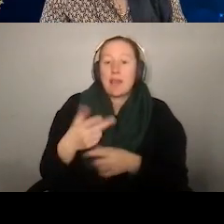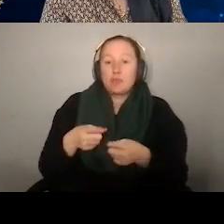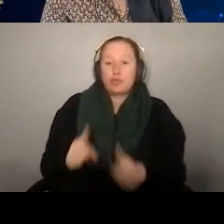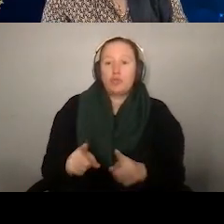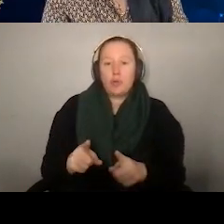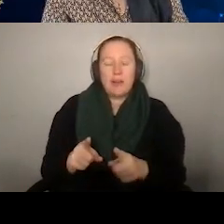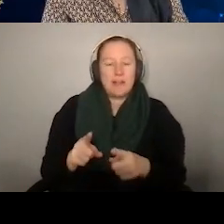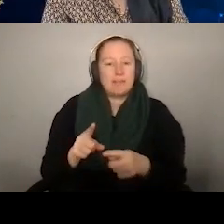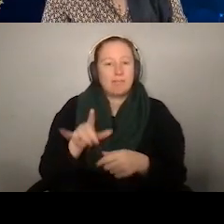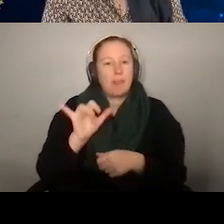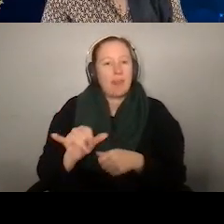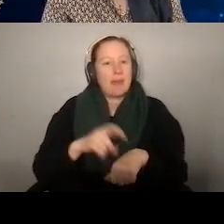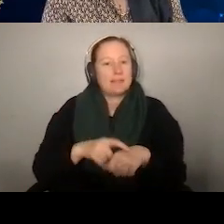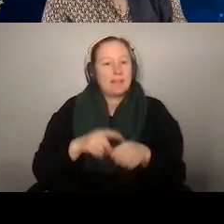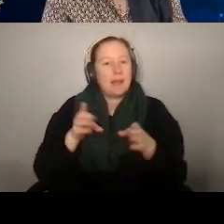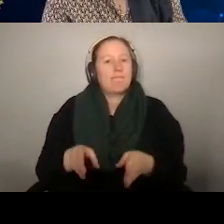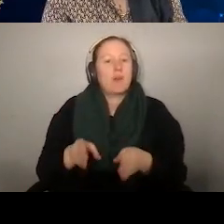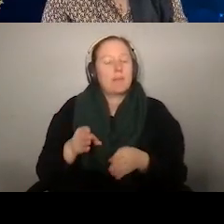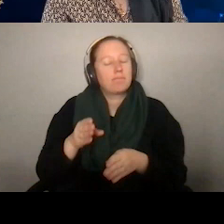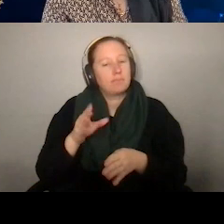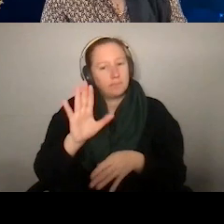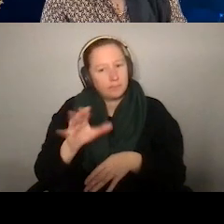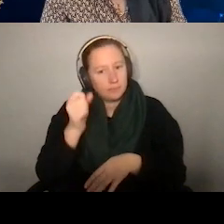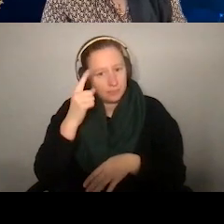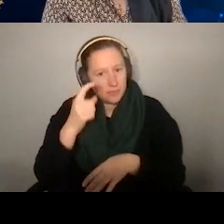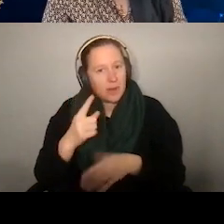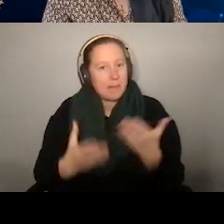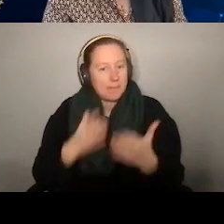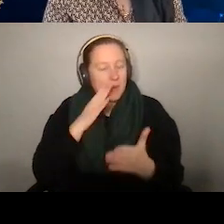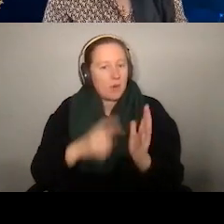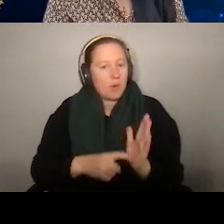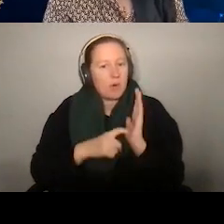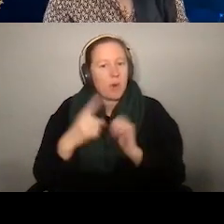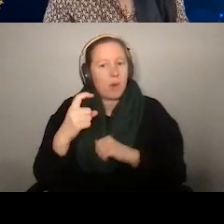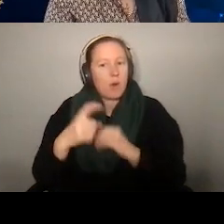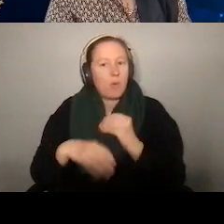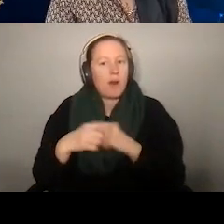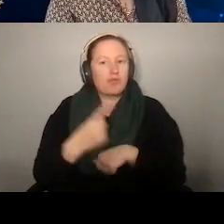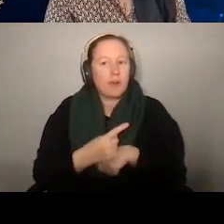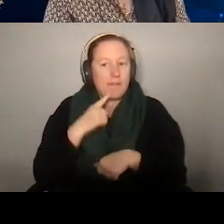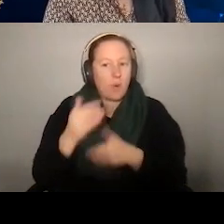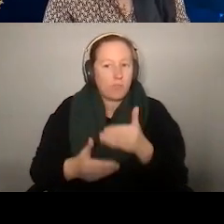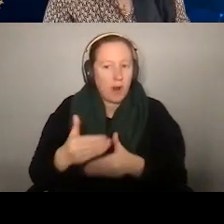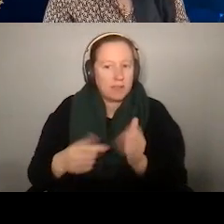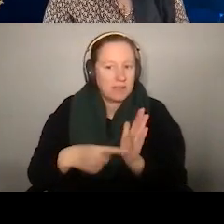please account for this extra business day processing and your expectations. On the next slide, I will talk about